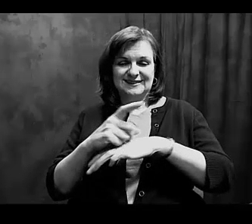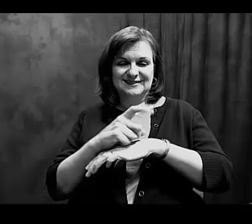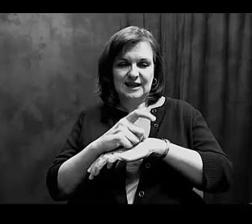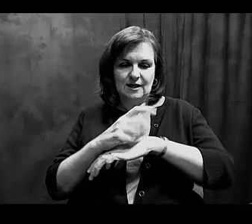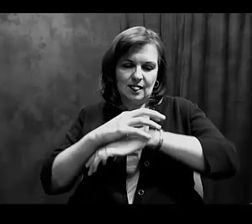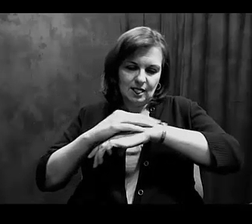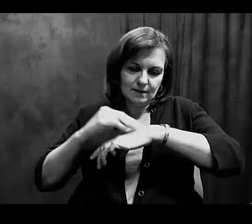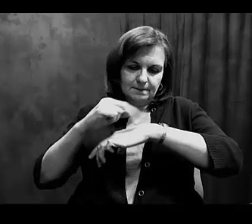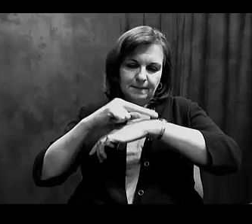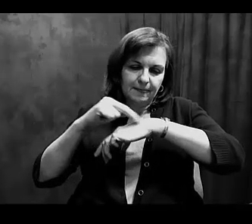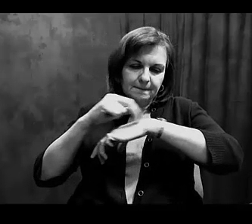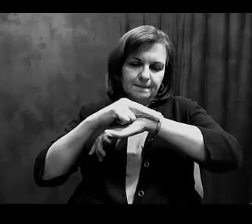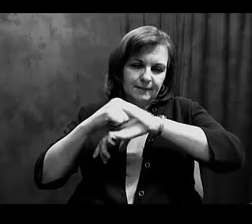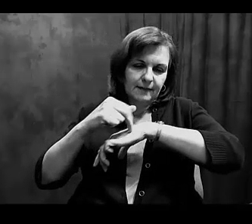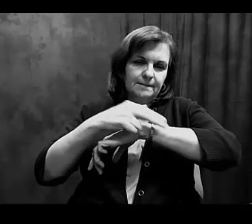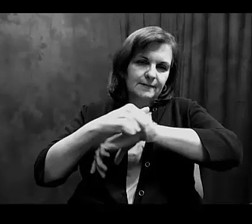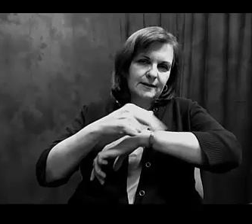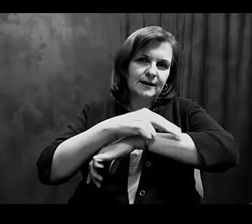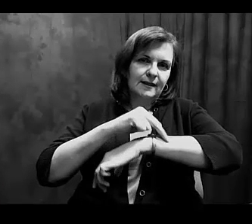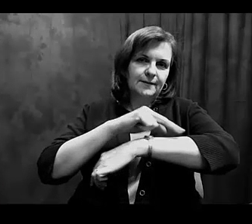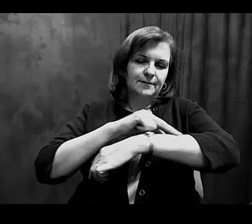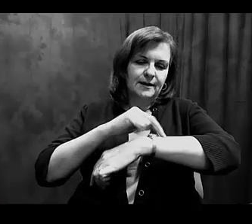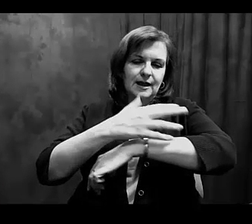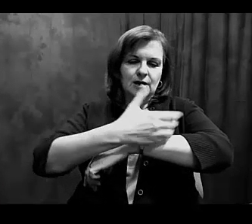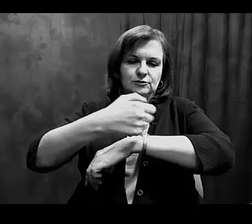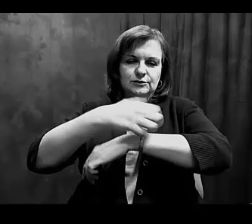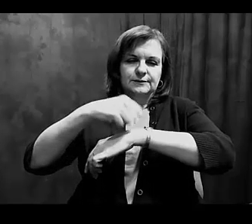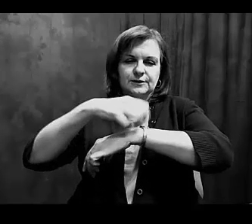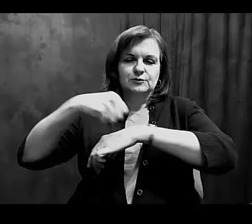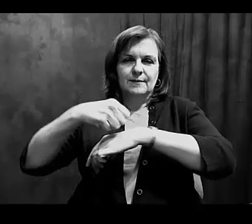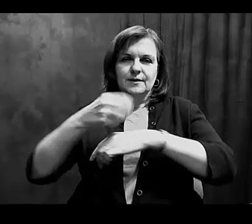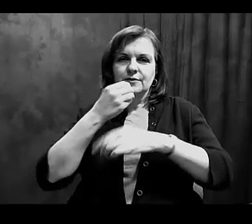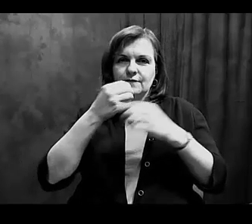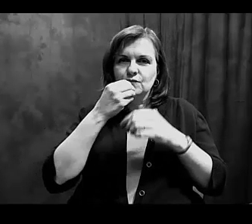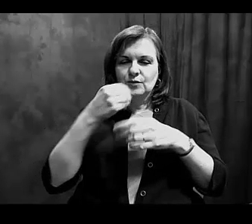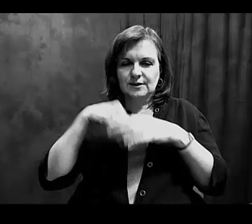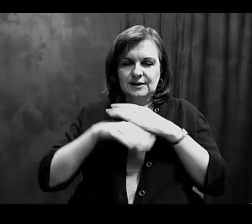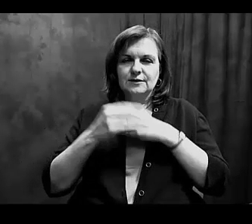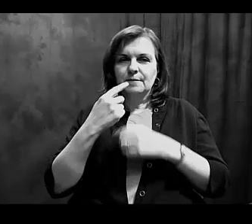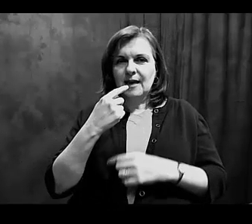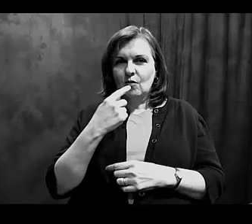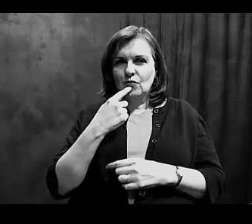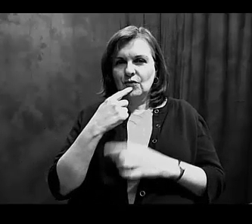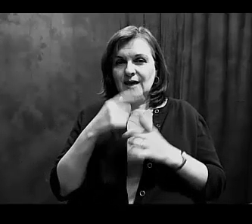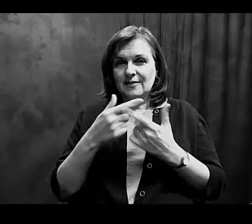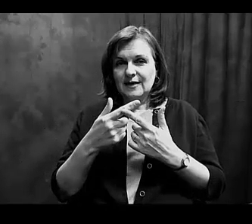hard licking the surfaces and getting food particles to move up into their mouth